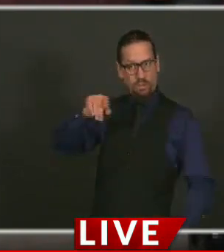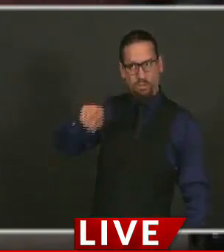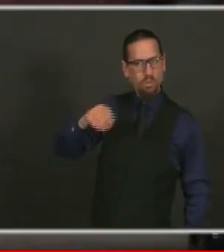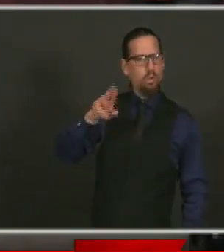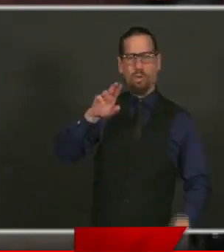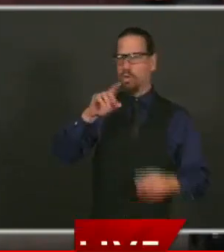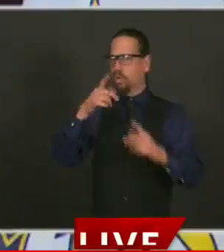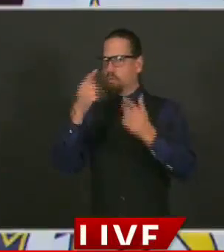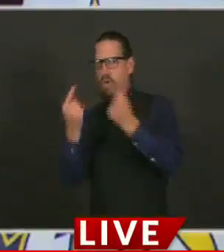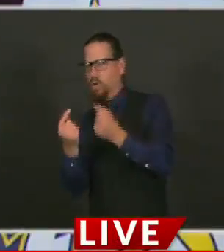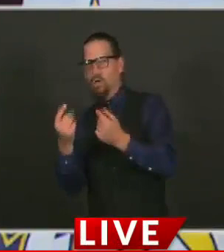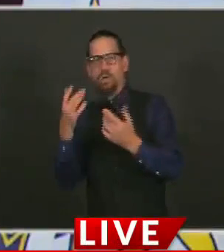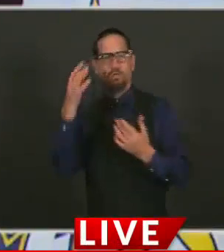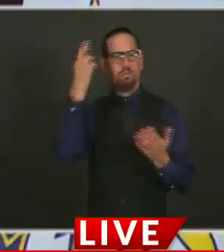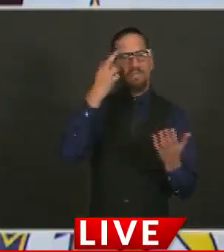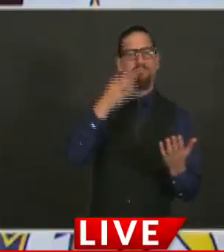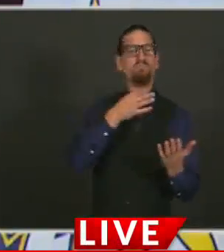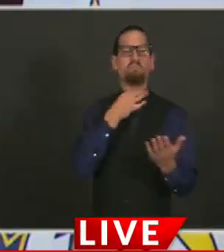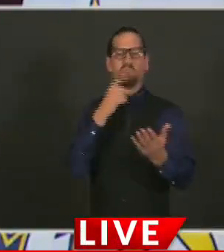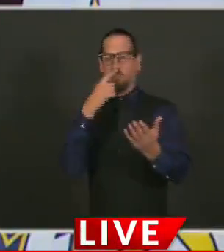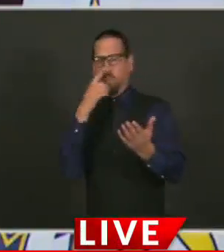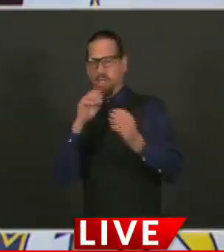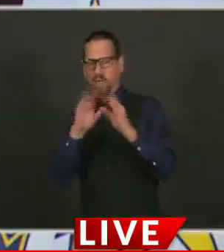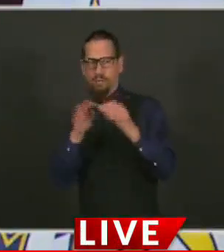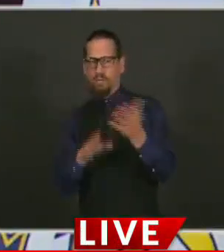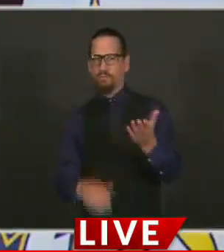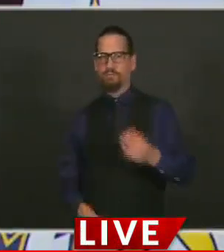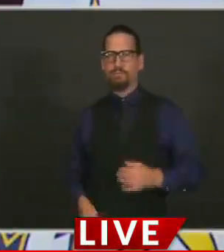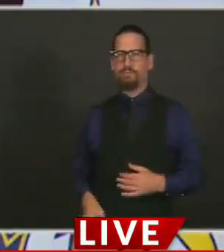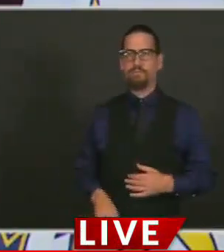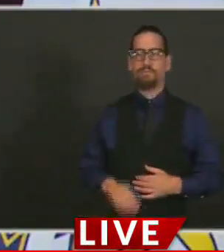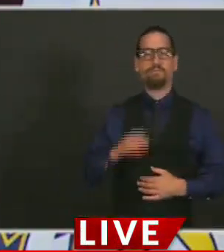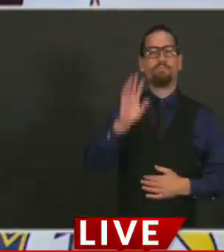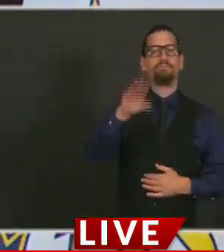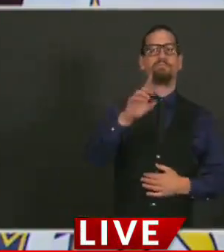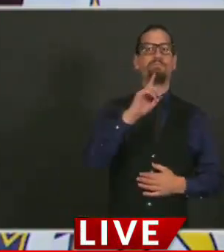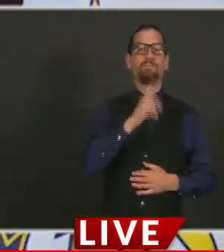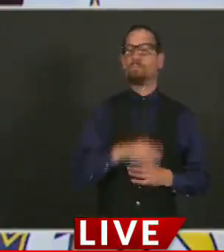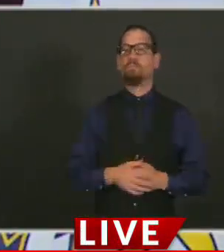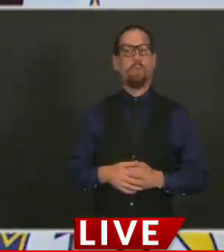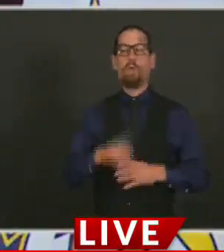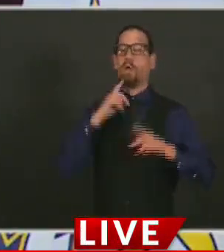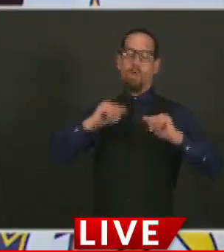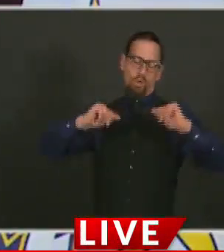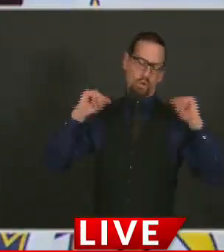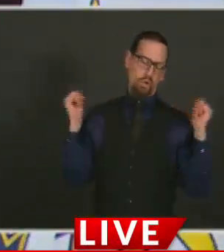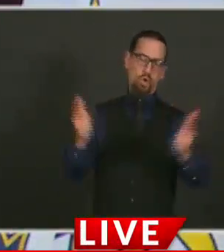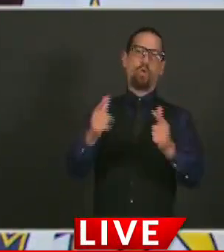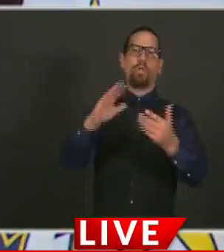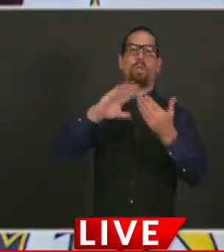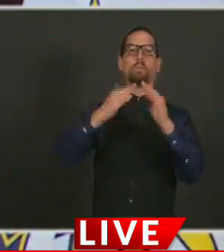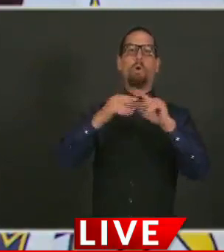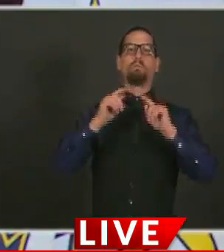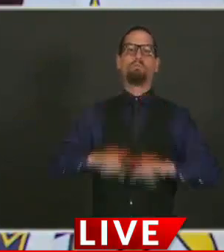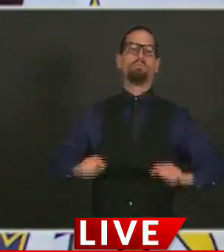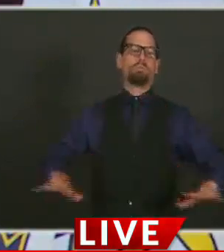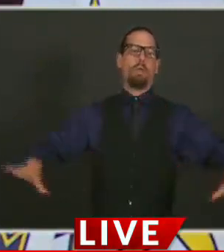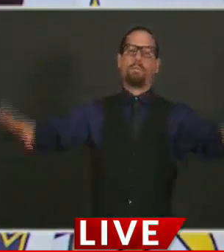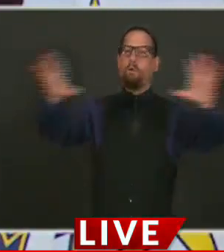IS THAT COLLEGE STUDENTS? IS THERE A SPECIFIC REASON FOR THE SPIKE? WE ARE SEEING INCREASES